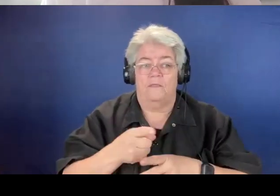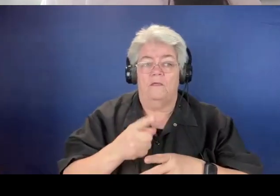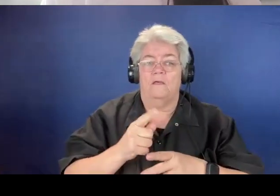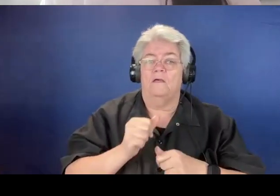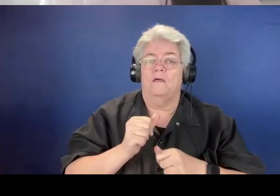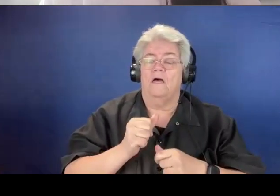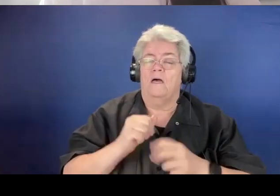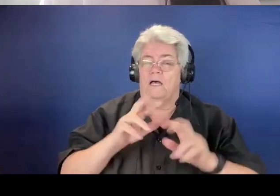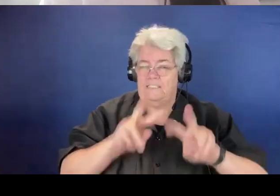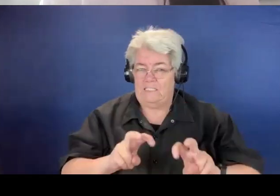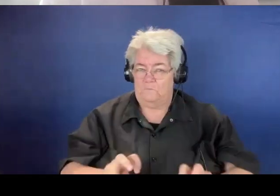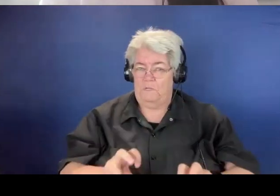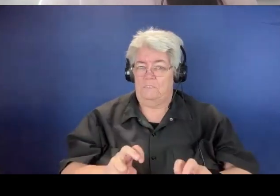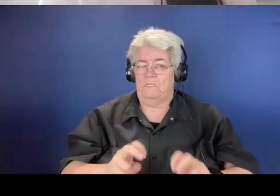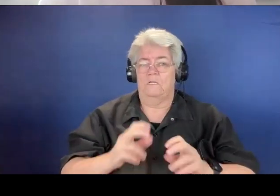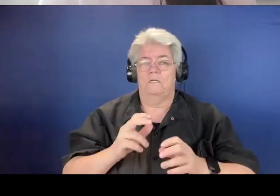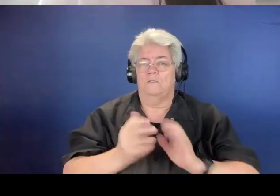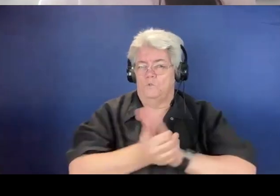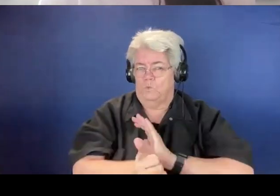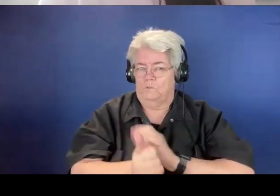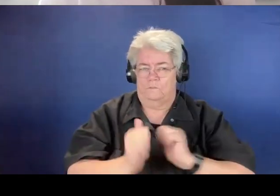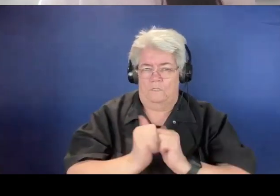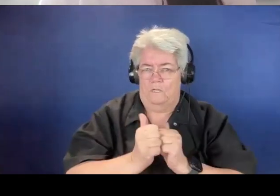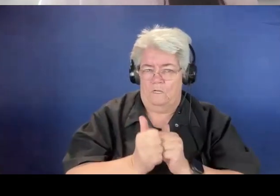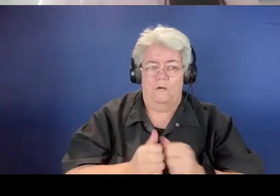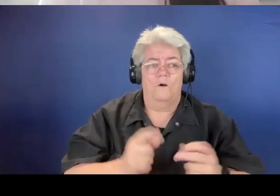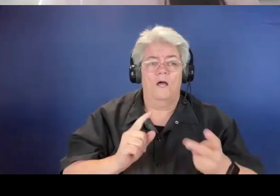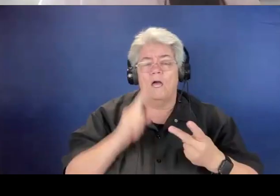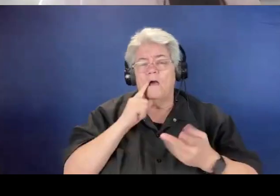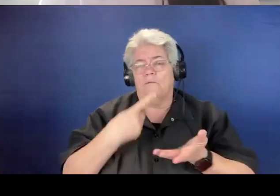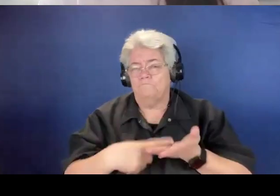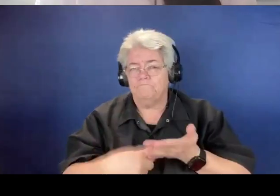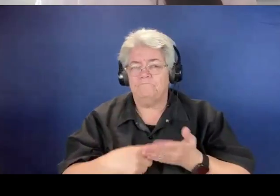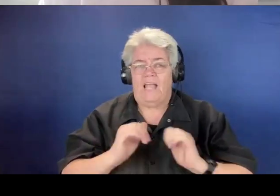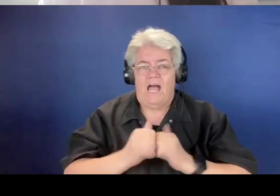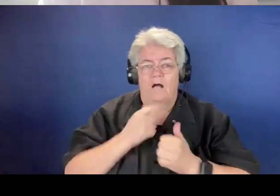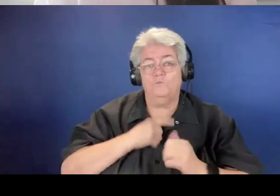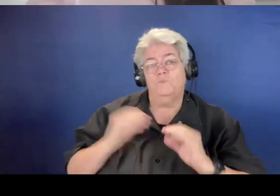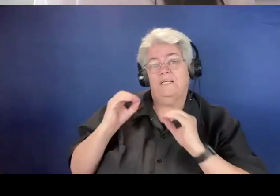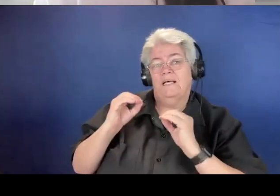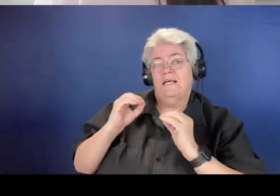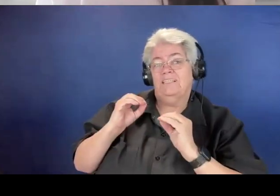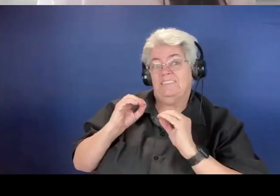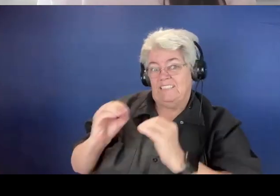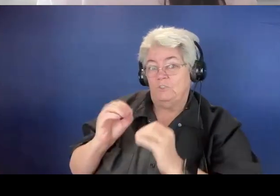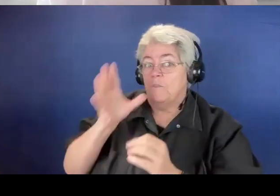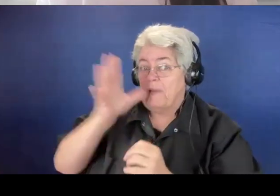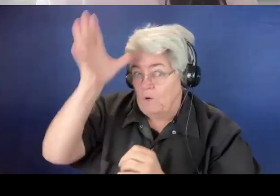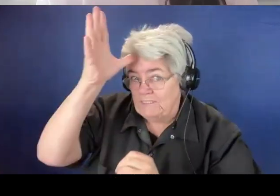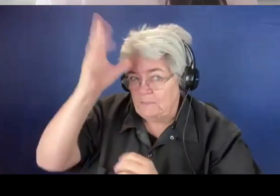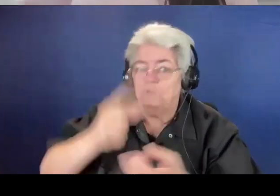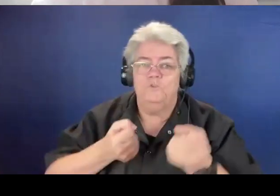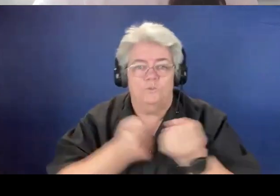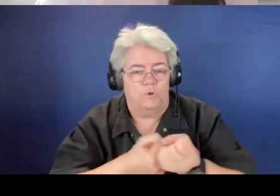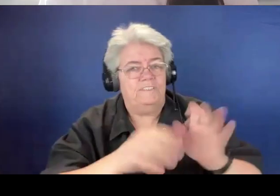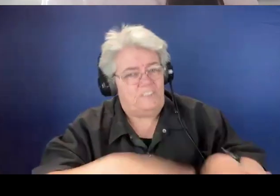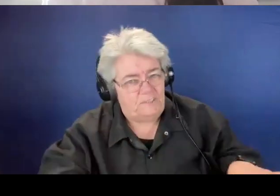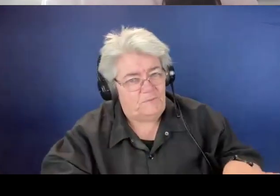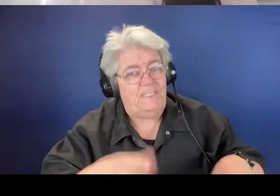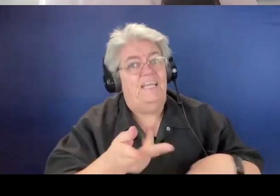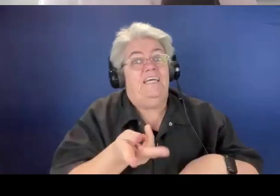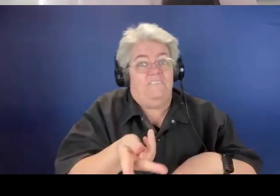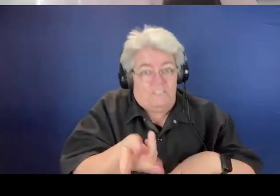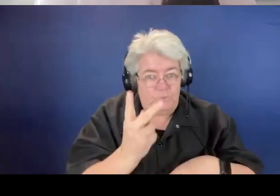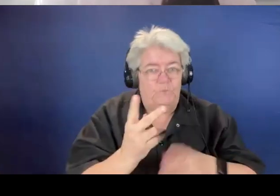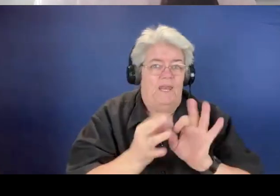and discuss strategies for parent coaching of bilingual children who are DHH.